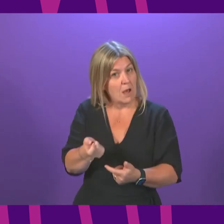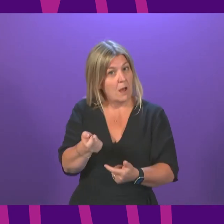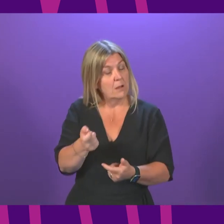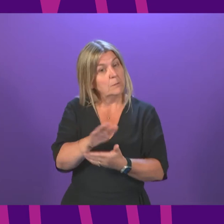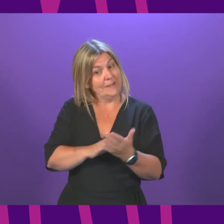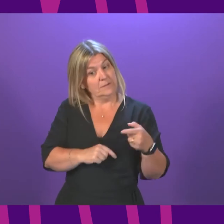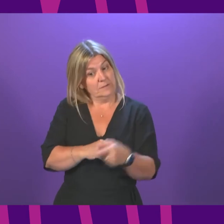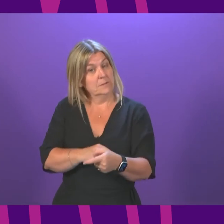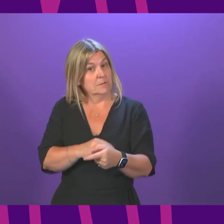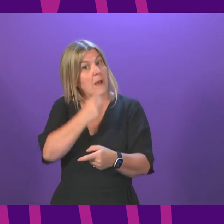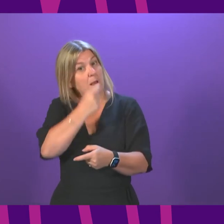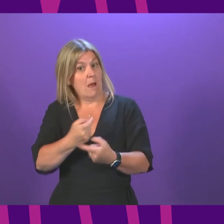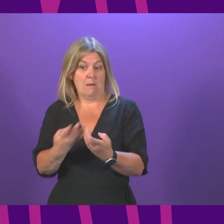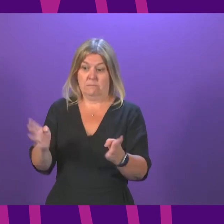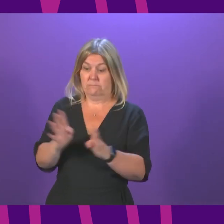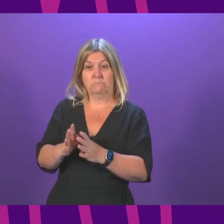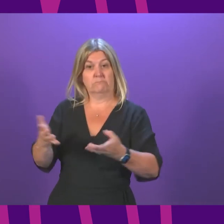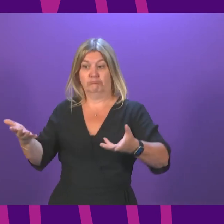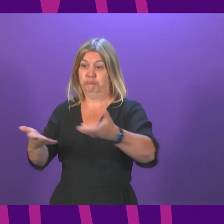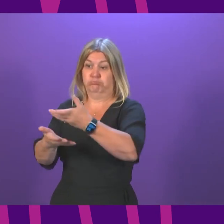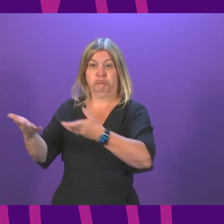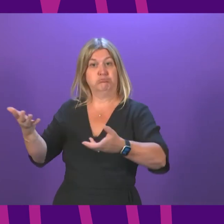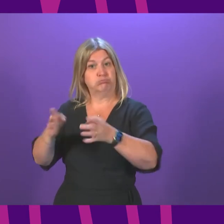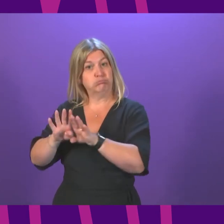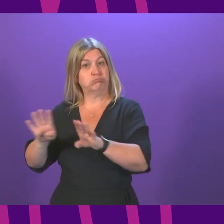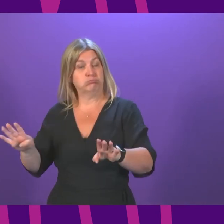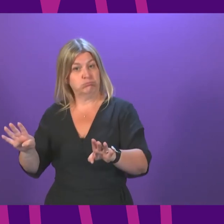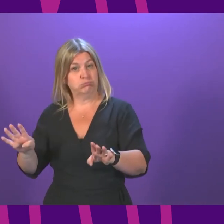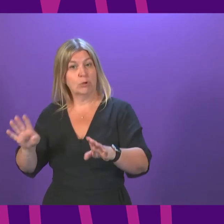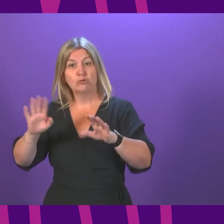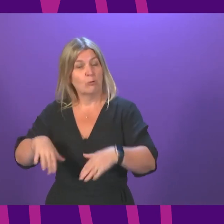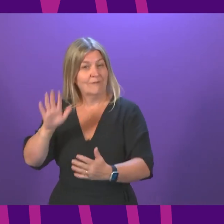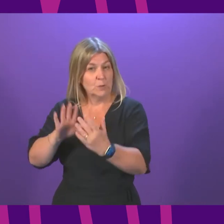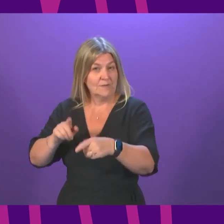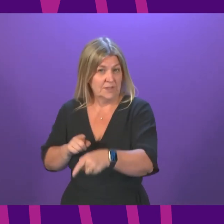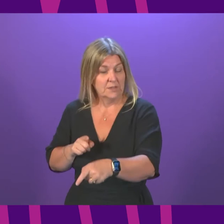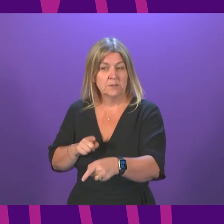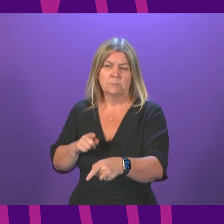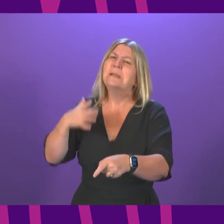to conduct hearings via remote means, rather than in person, if there was a justifiable reason for doing so.